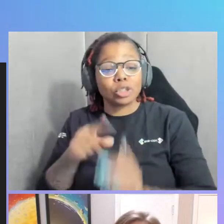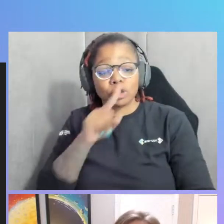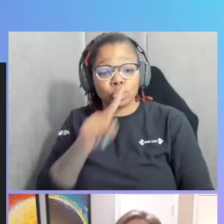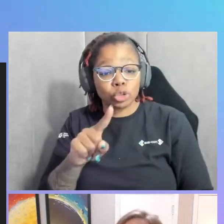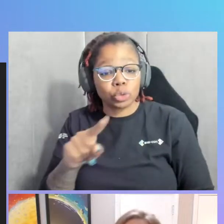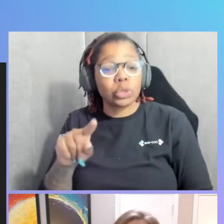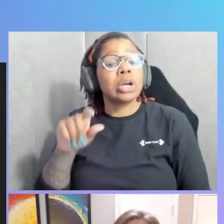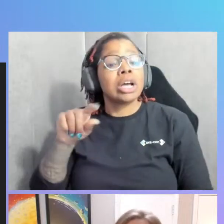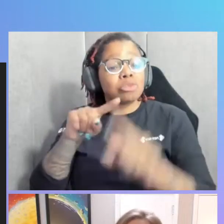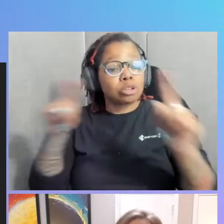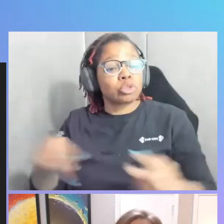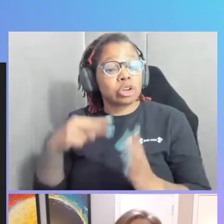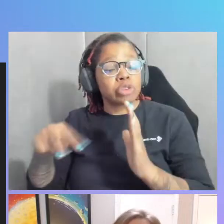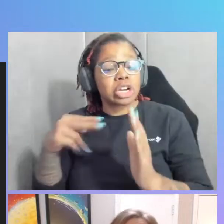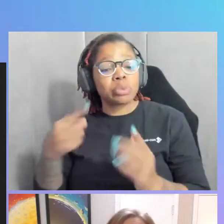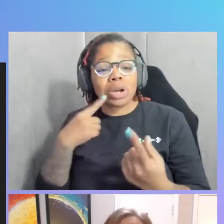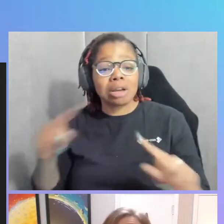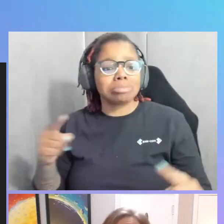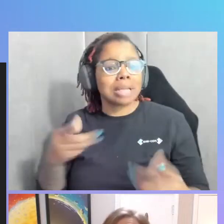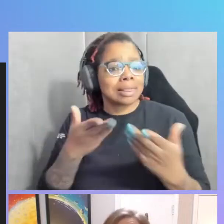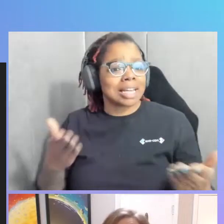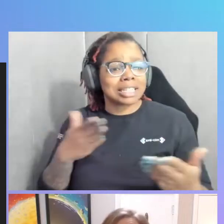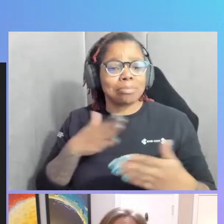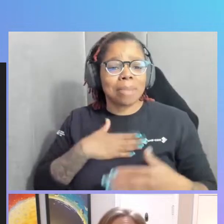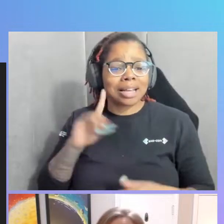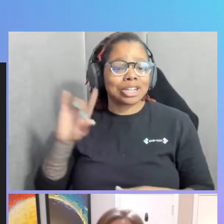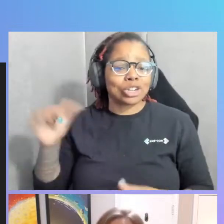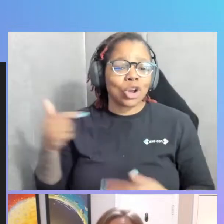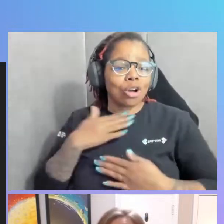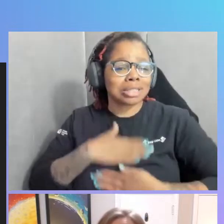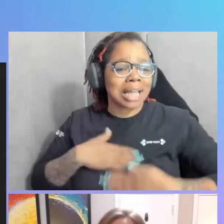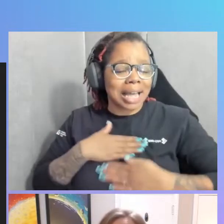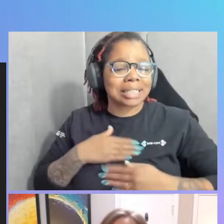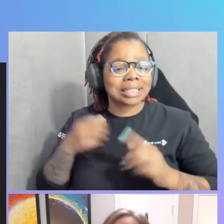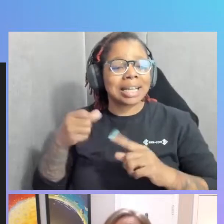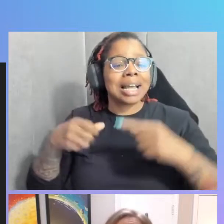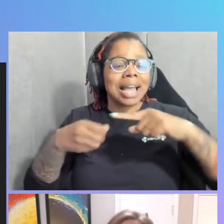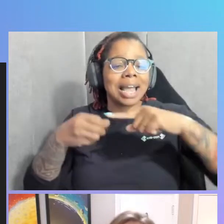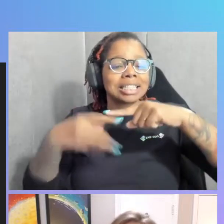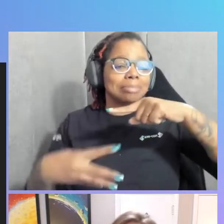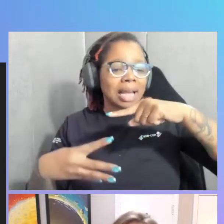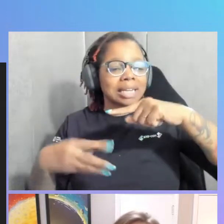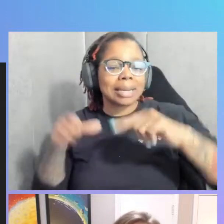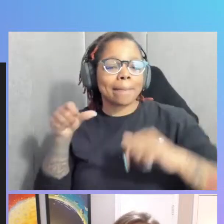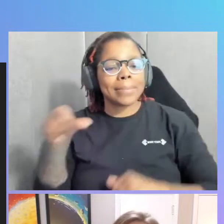like things that my dog likes. It expanded button. Now I know